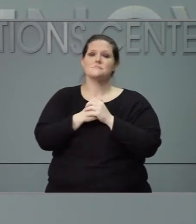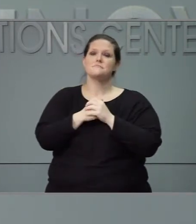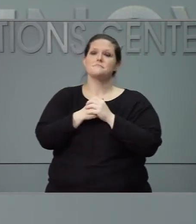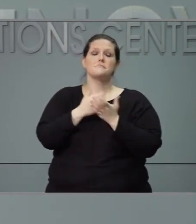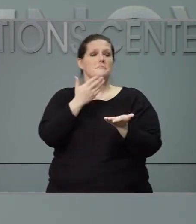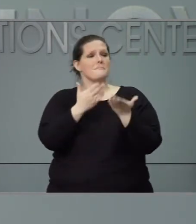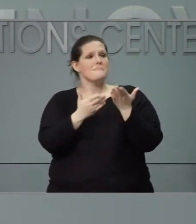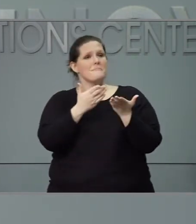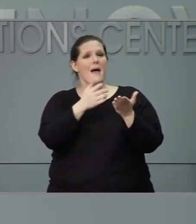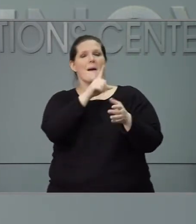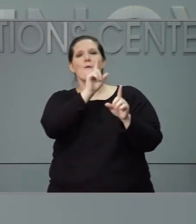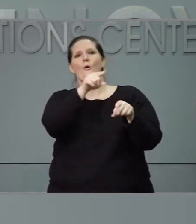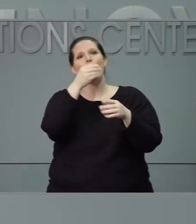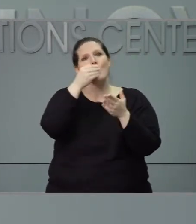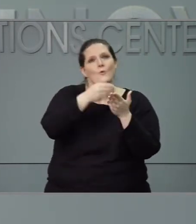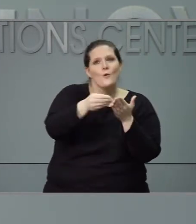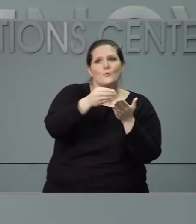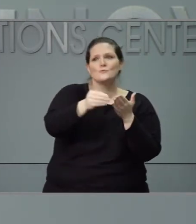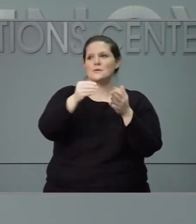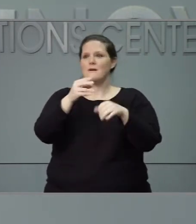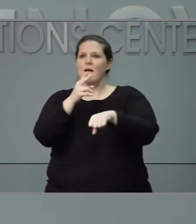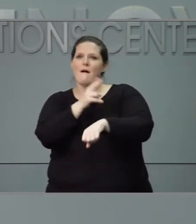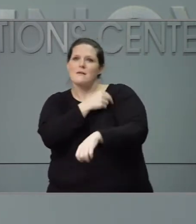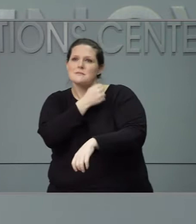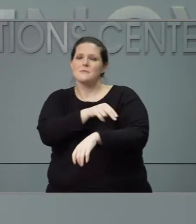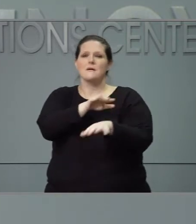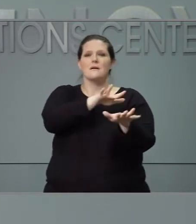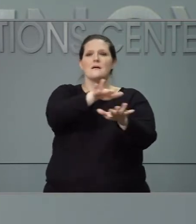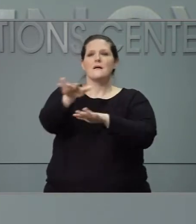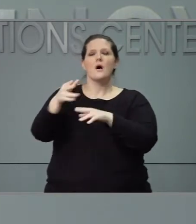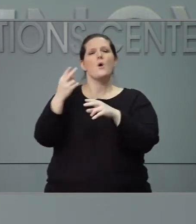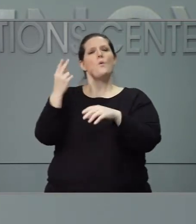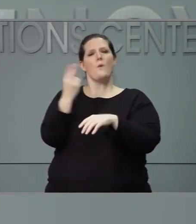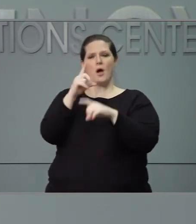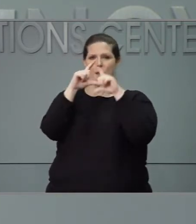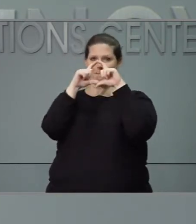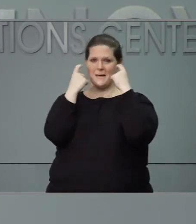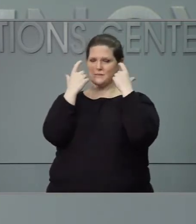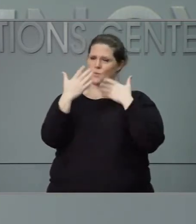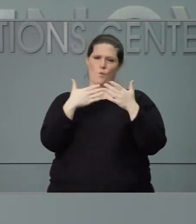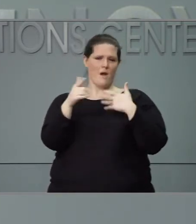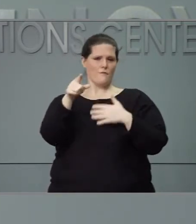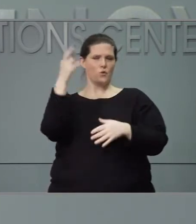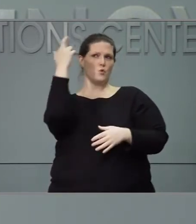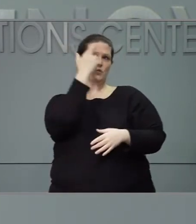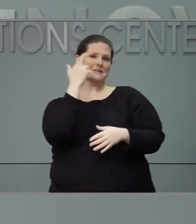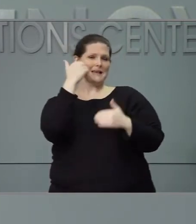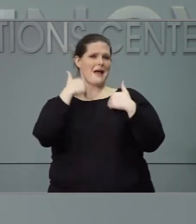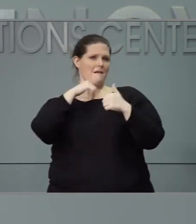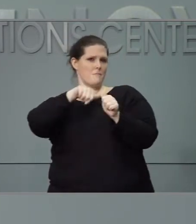SANITARIOS HB 2 Y LO HEMOS PODIDO HACER, LOS NEGOCIOS PEQUEÑOS HAN SIDO IMPACTADOS MUCHÍSIMO Y TENEMOS QUE AYUDARLO